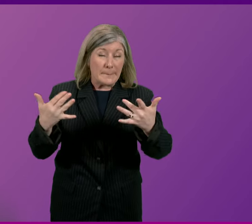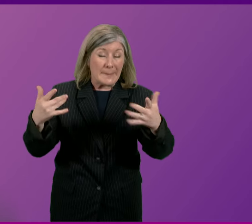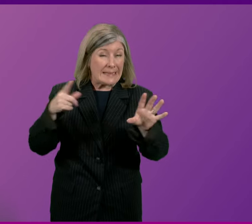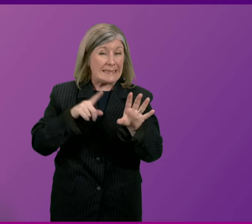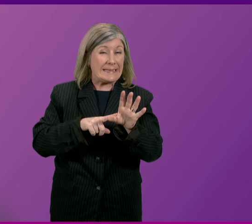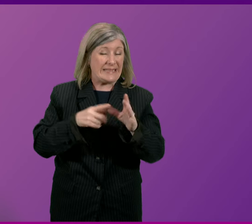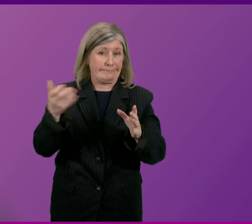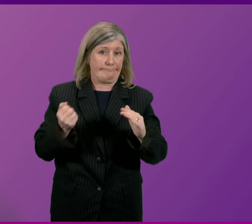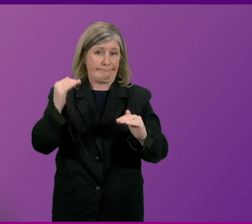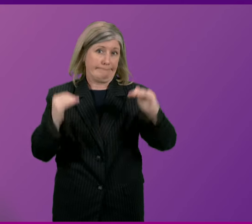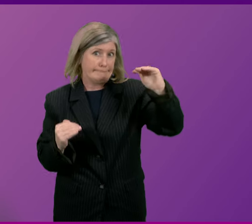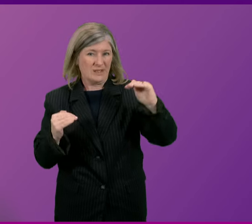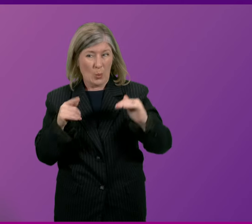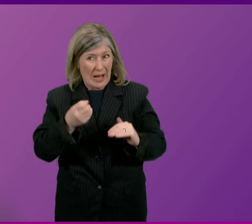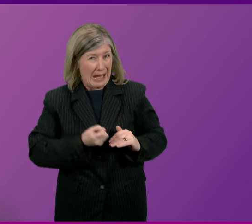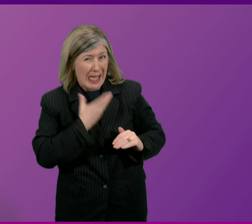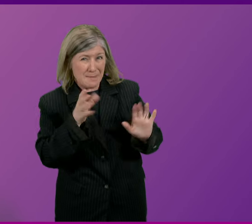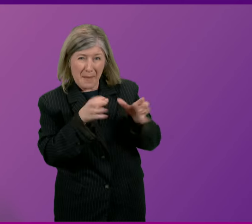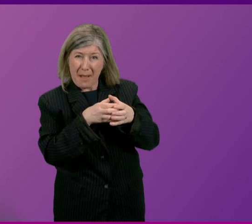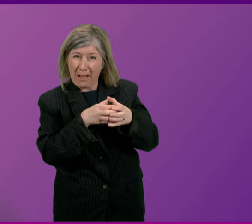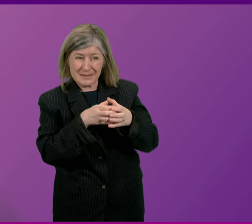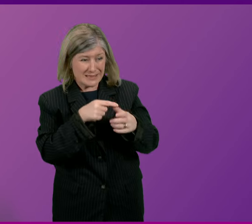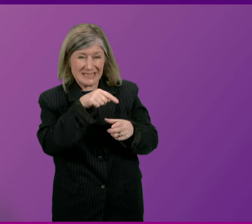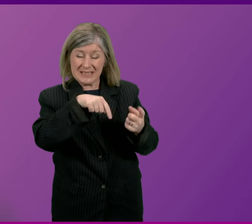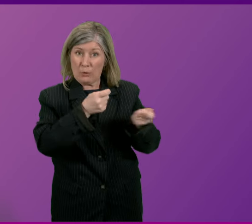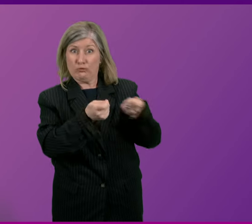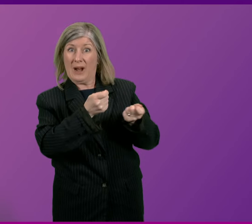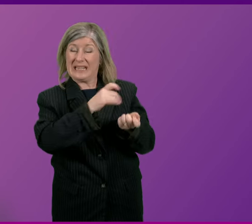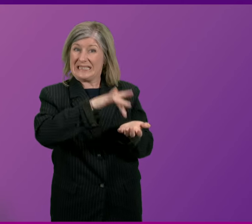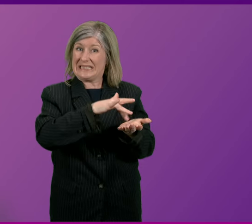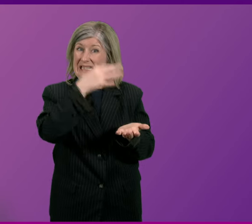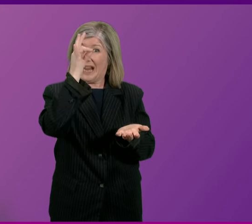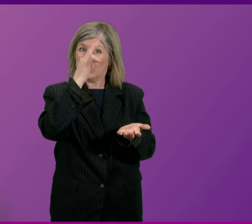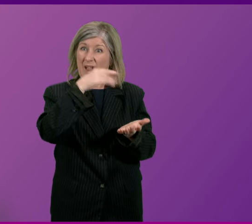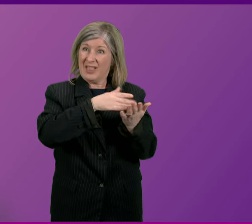Glasgow City Council, the Labour Party went to the courts to challenge the legitimate claims